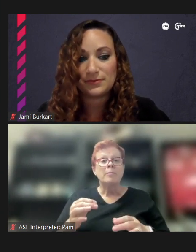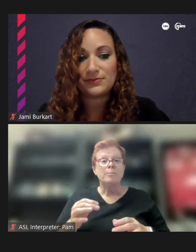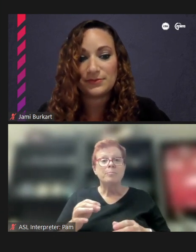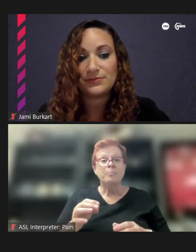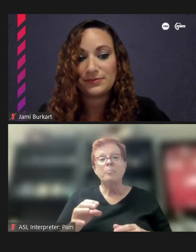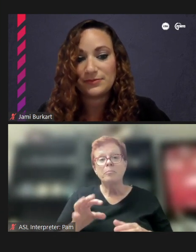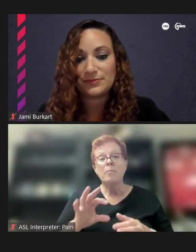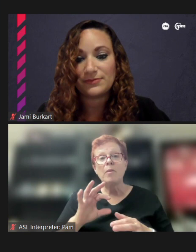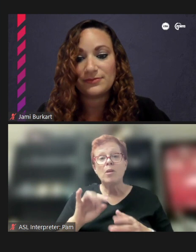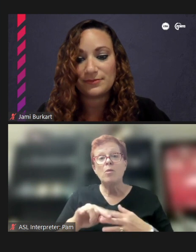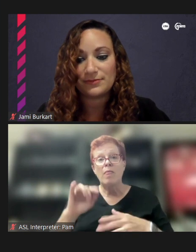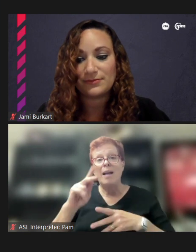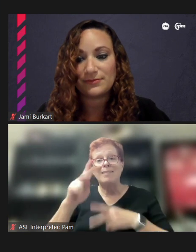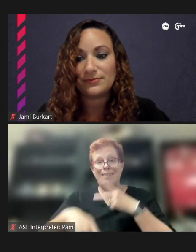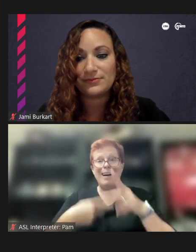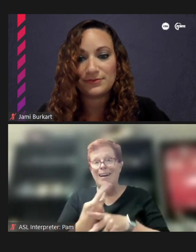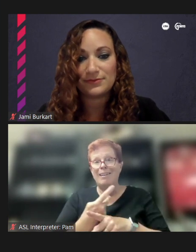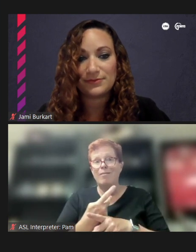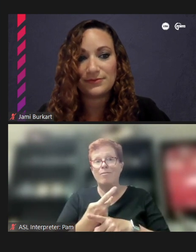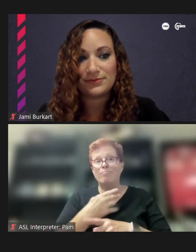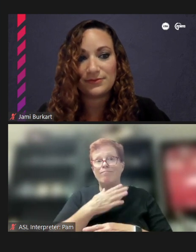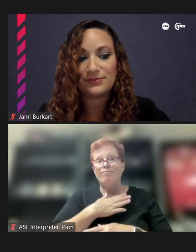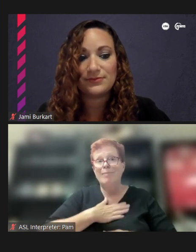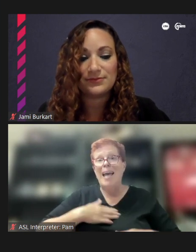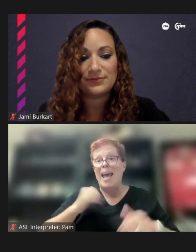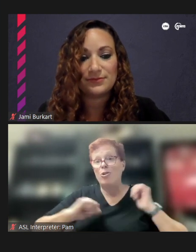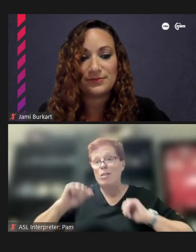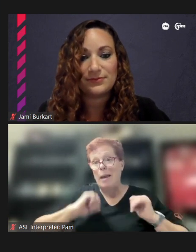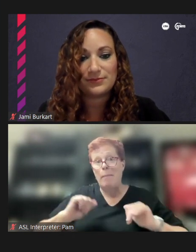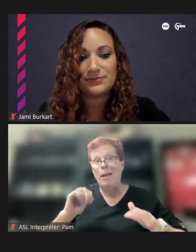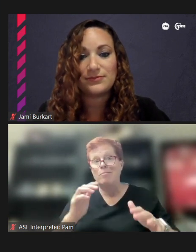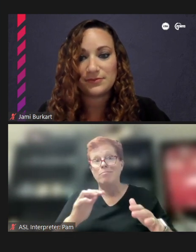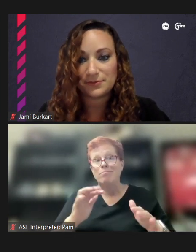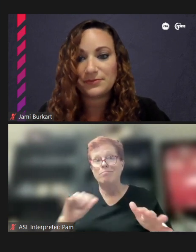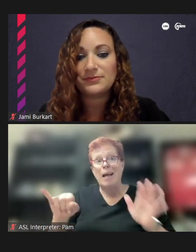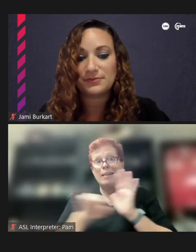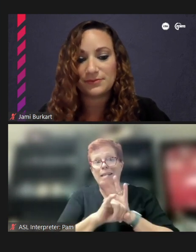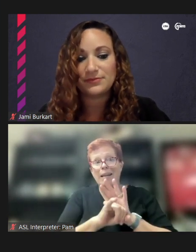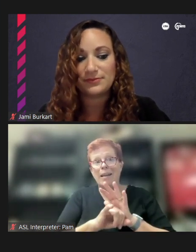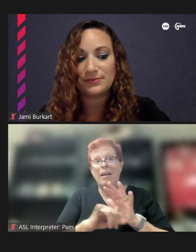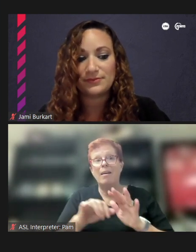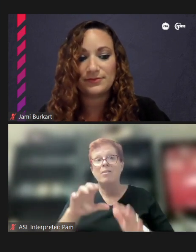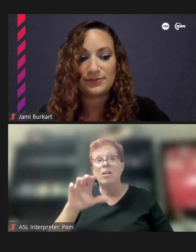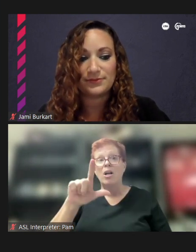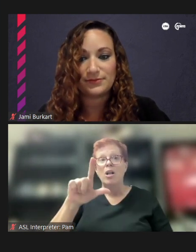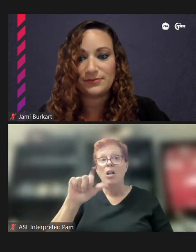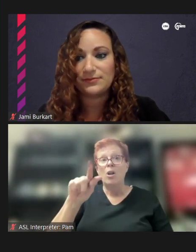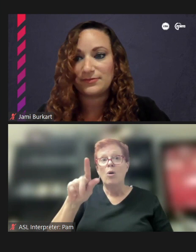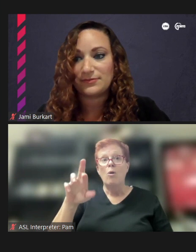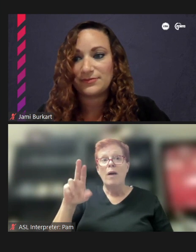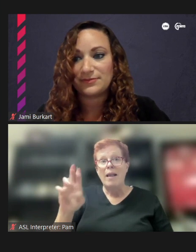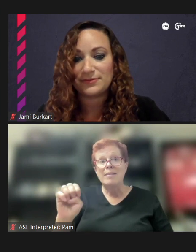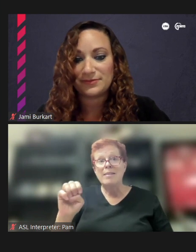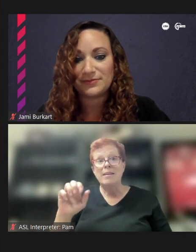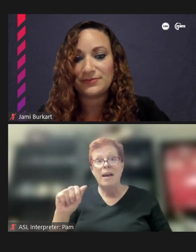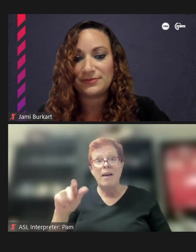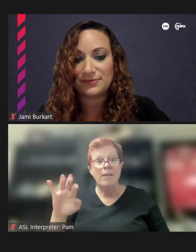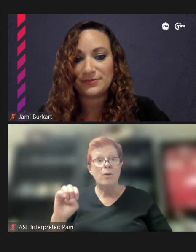that type of energy that follows that identity as Lawrence having you -- as well as of course, there's a